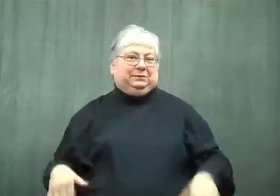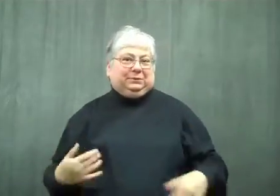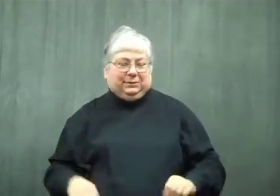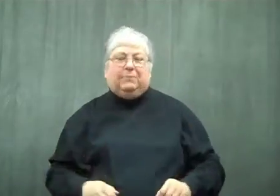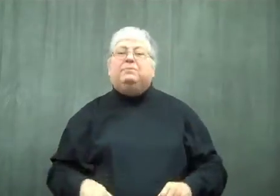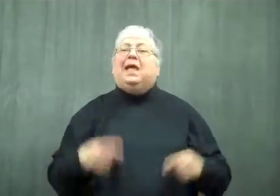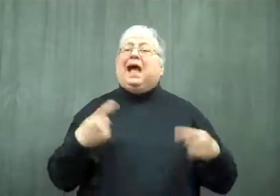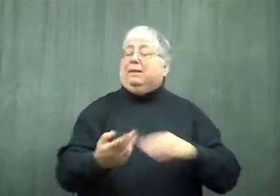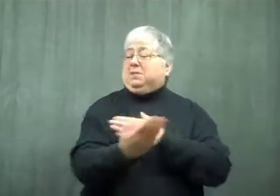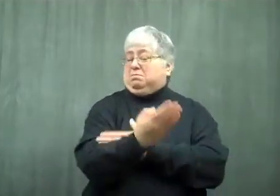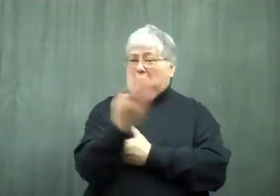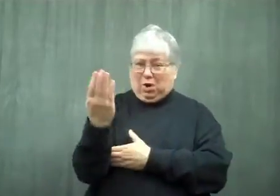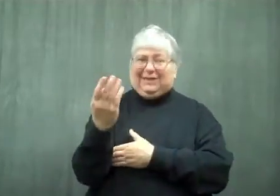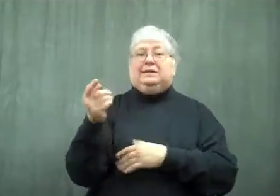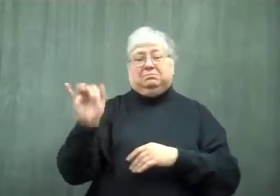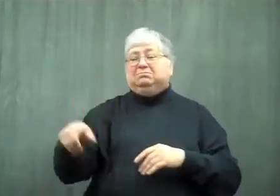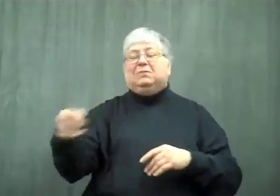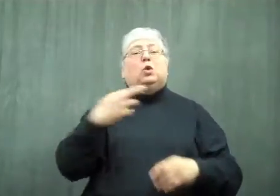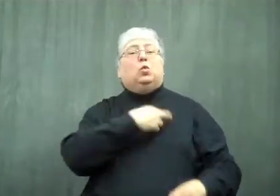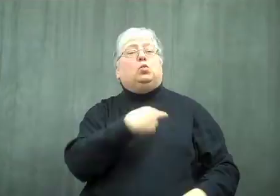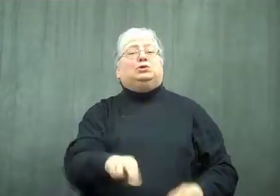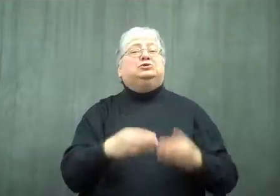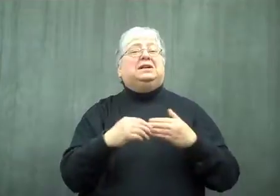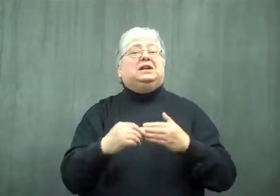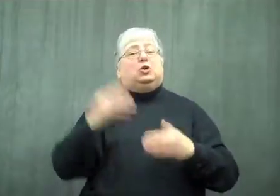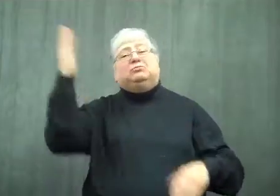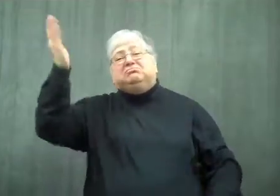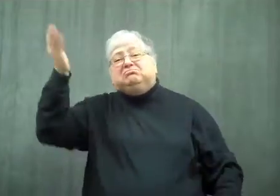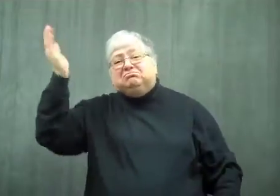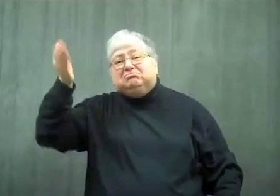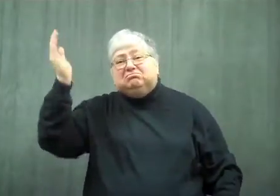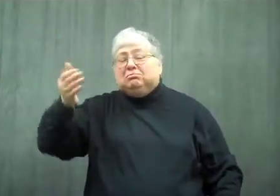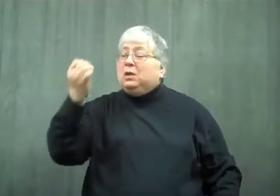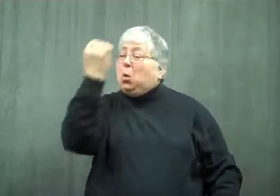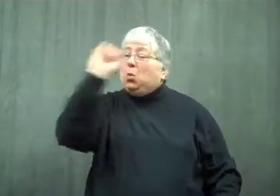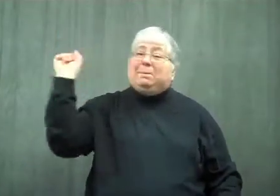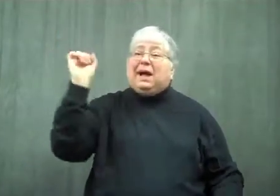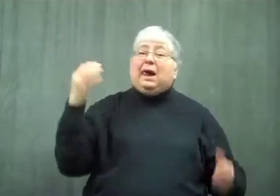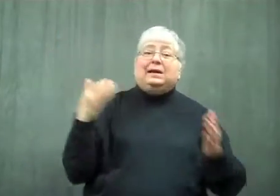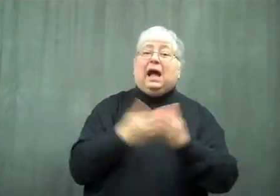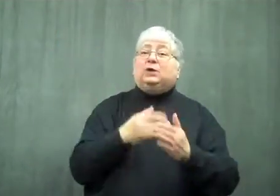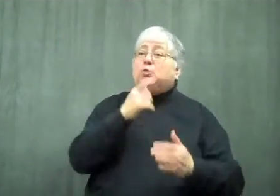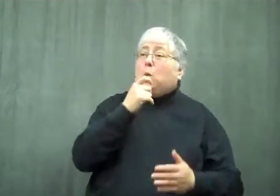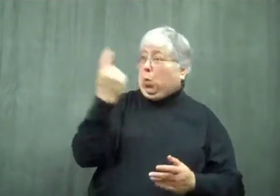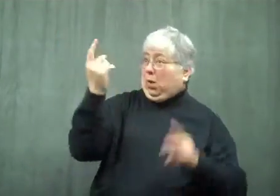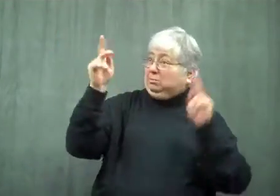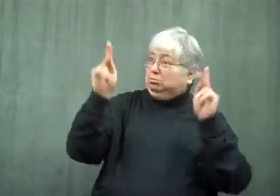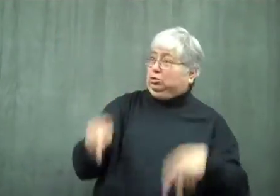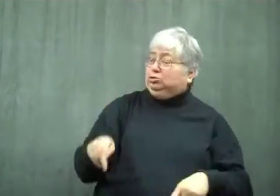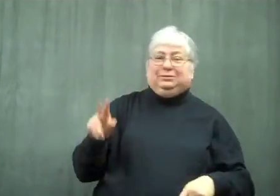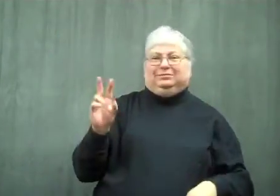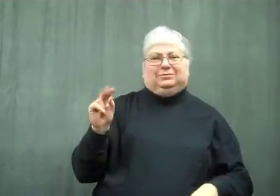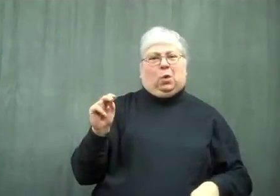In the morning, religious leaders spoke, saying the rebellion was not against one person,